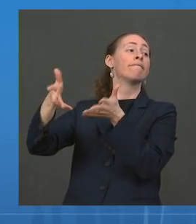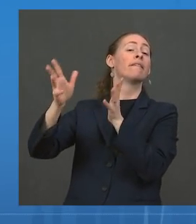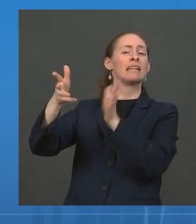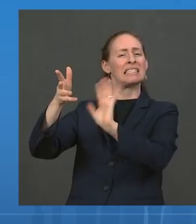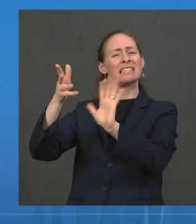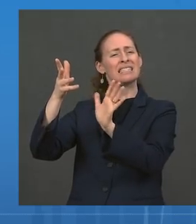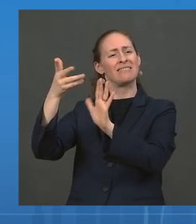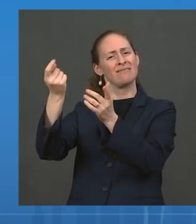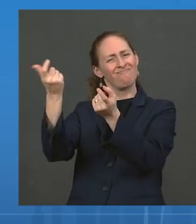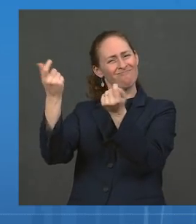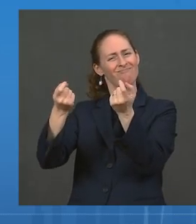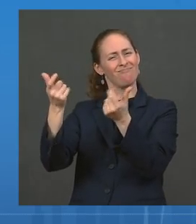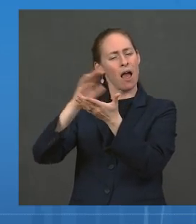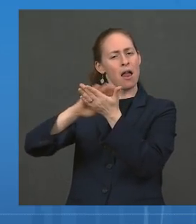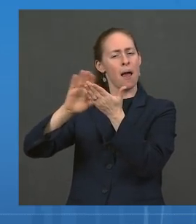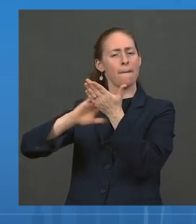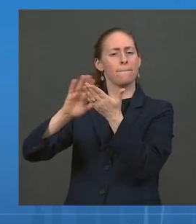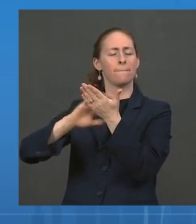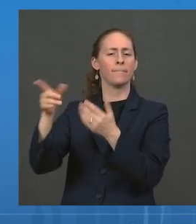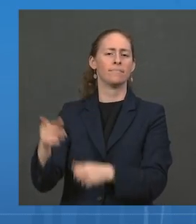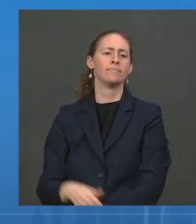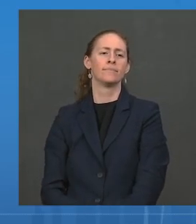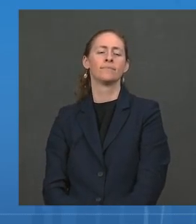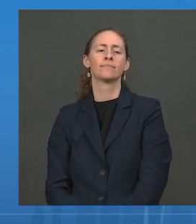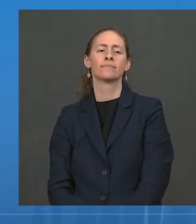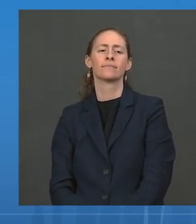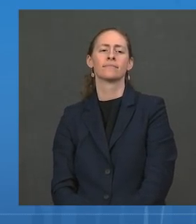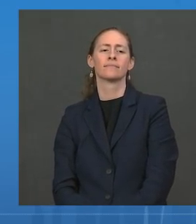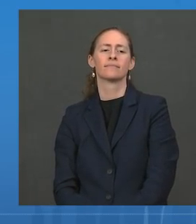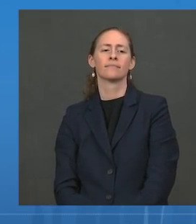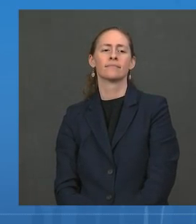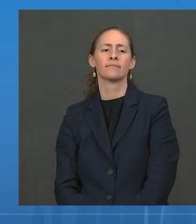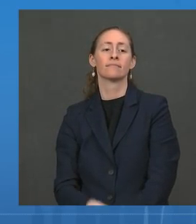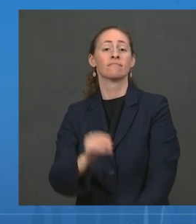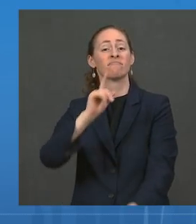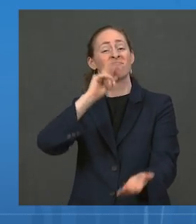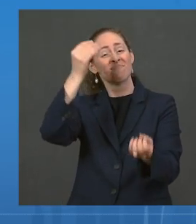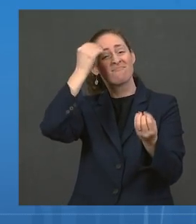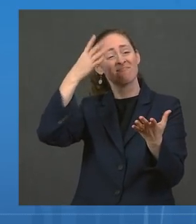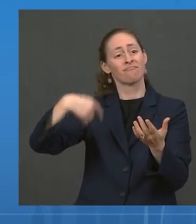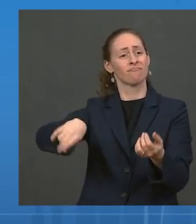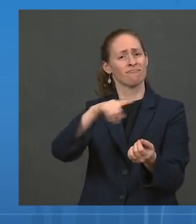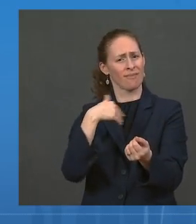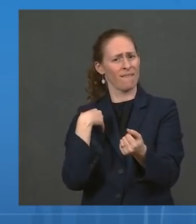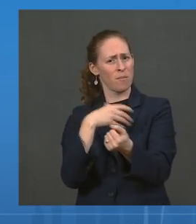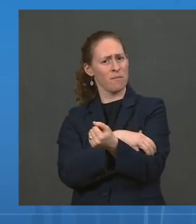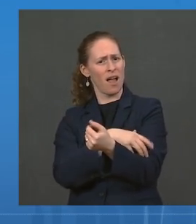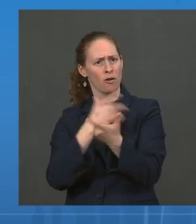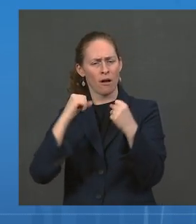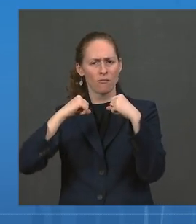In the end, we all have the power to protect people in our lives from health misinformation, whether we're able to reach